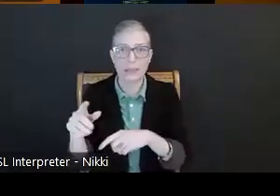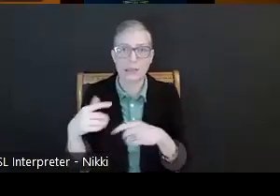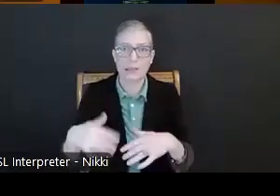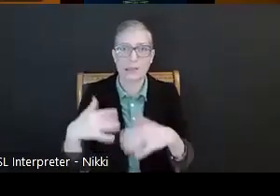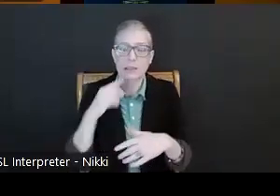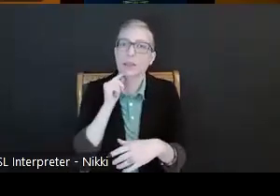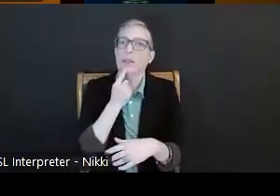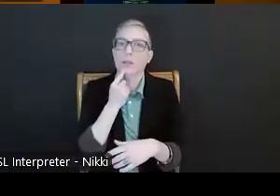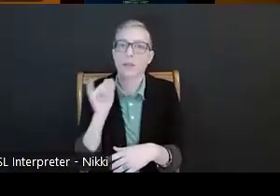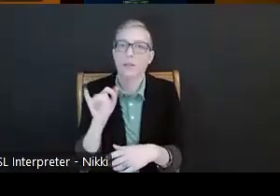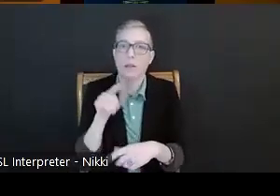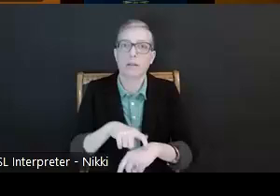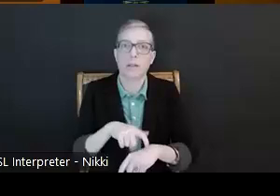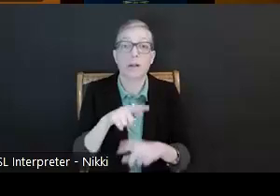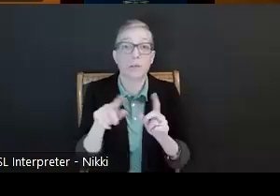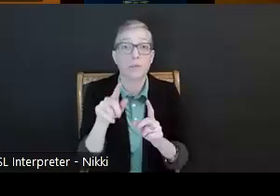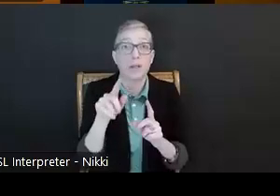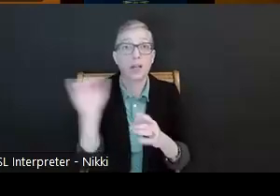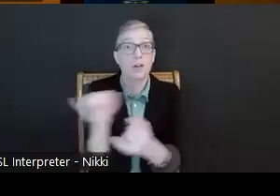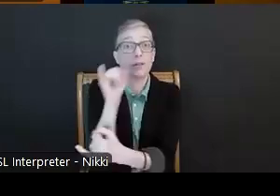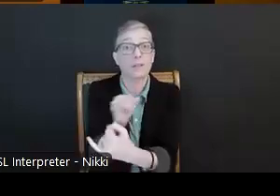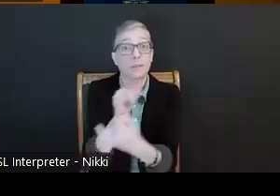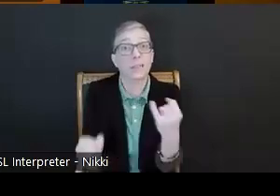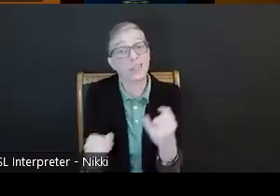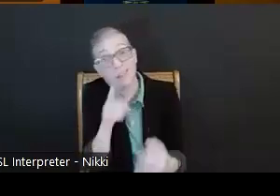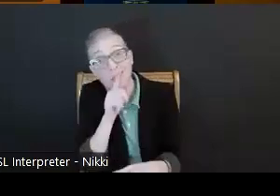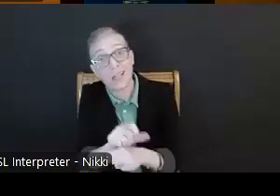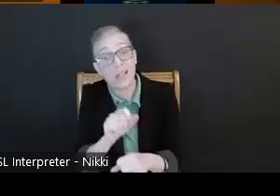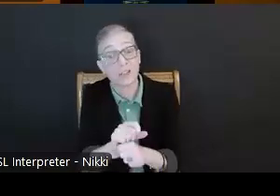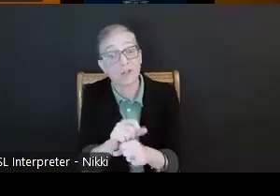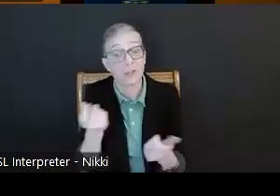the long run it also I think makes a lot of sense just given the trends that are happening and if we